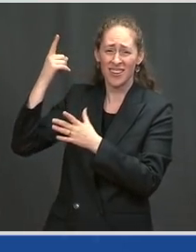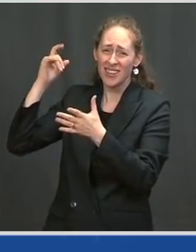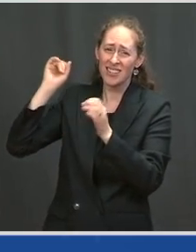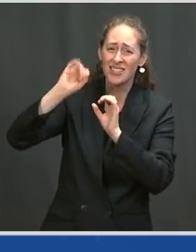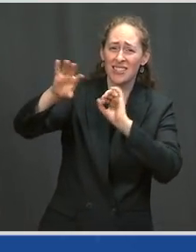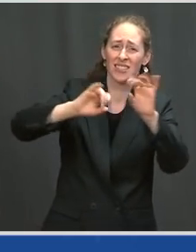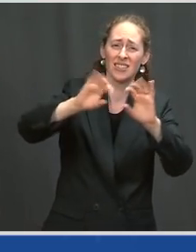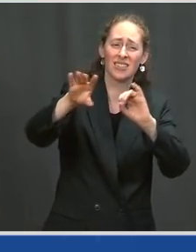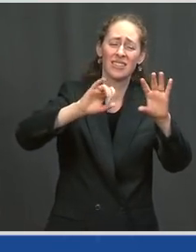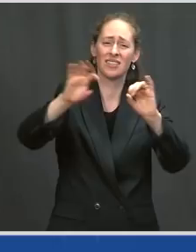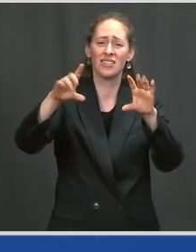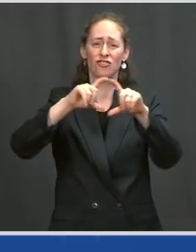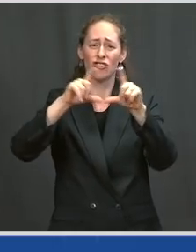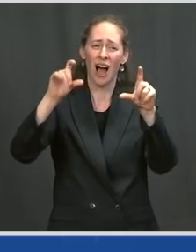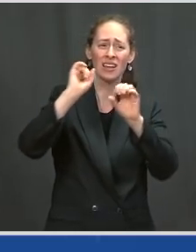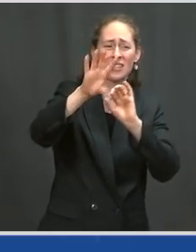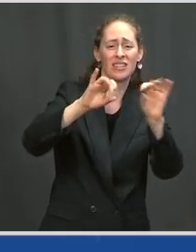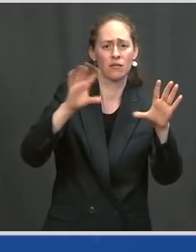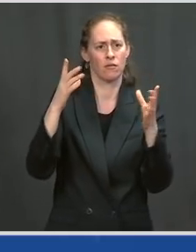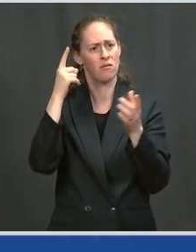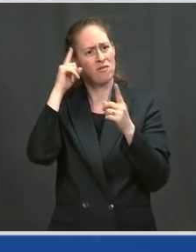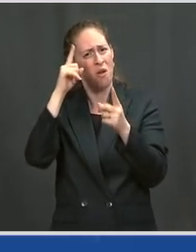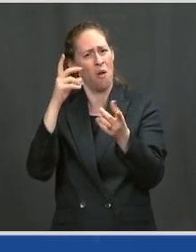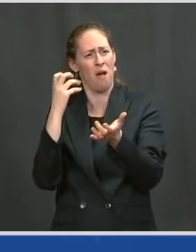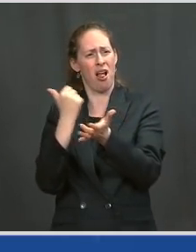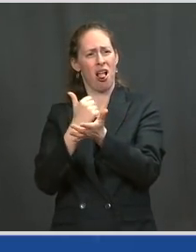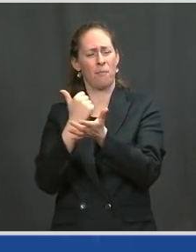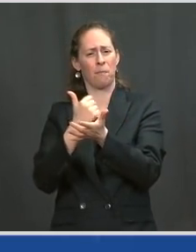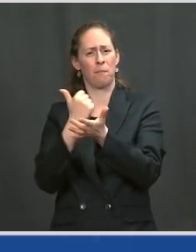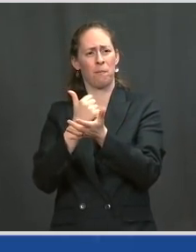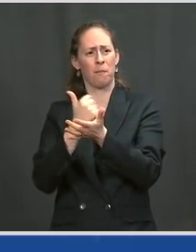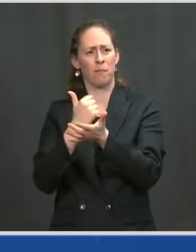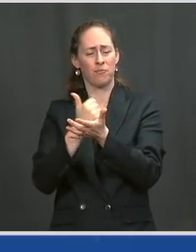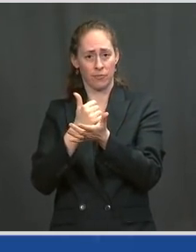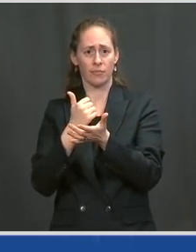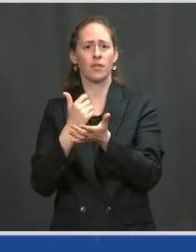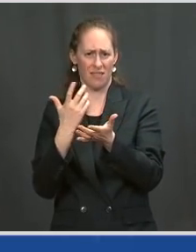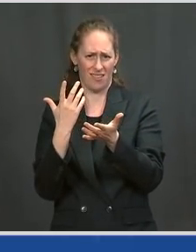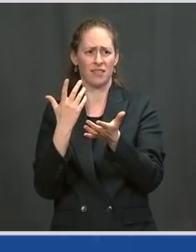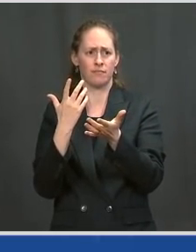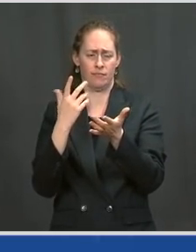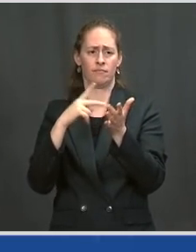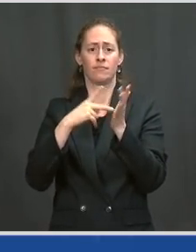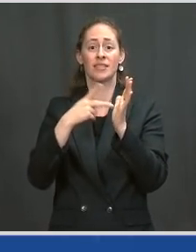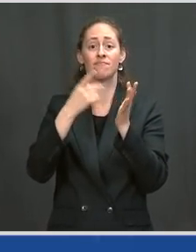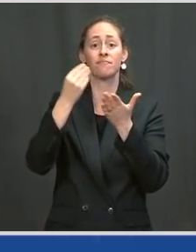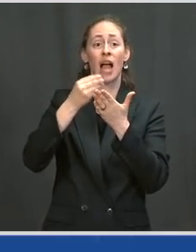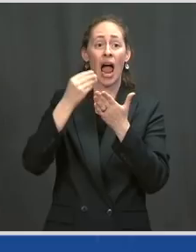With these funds, states can help hundreds of thousands of providers reopen and stay open